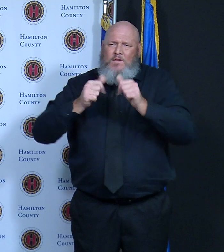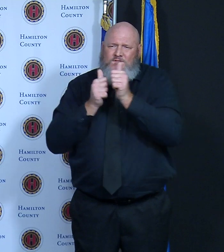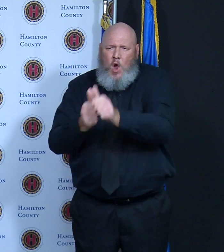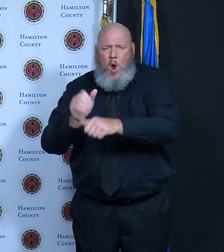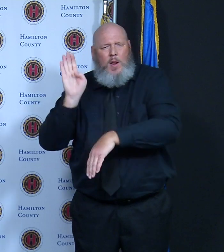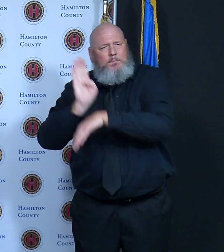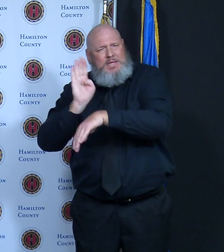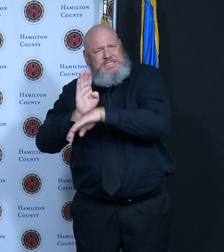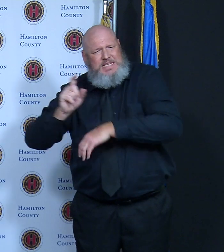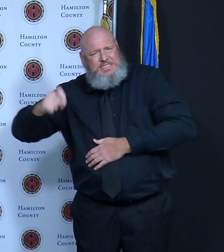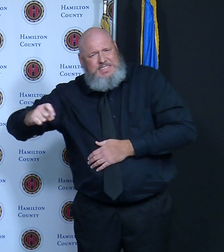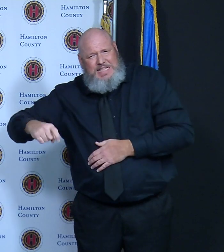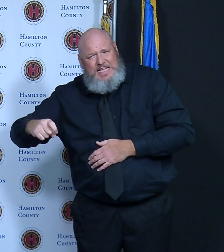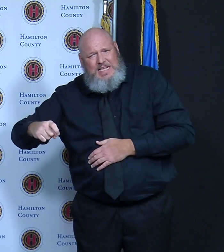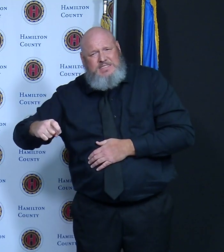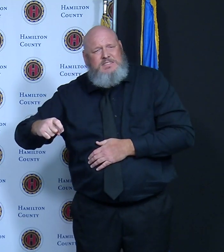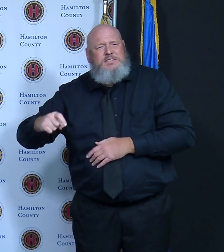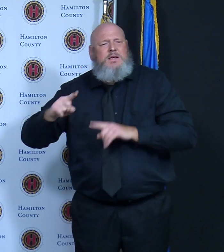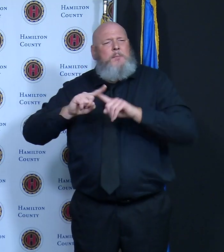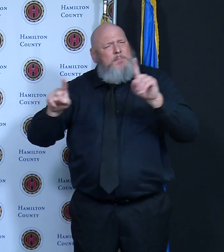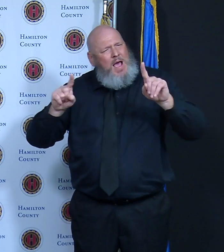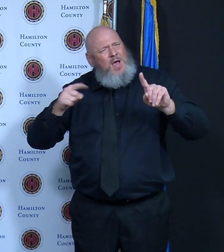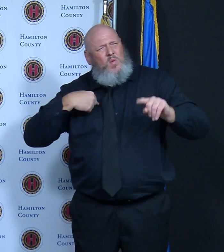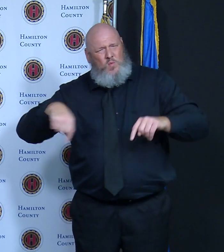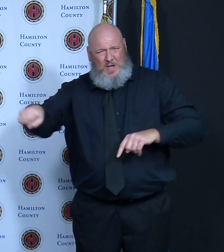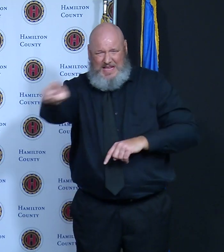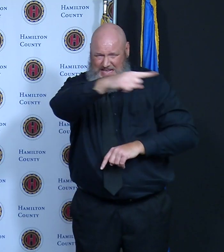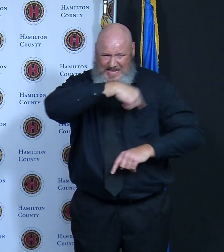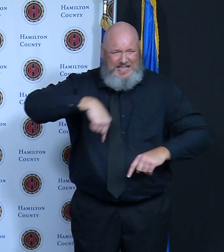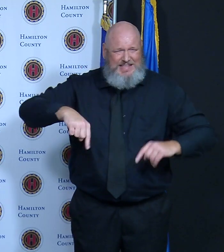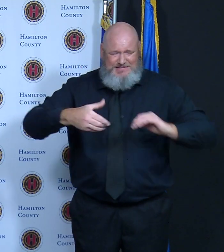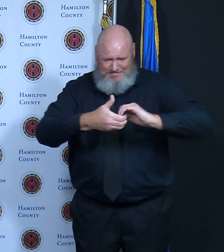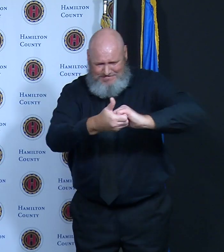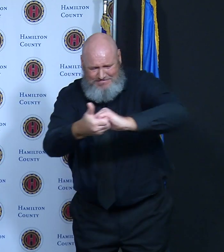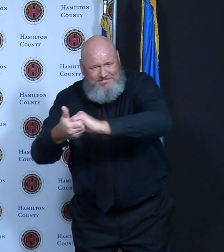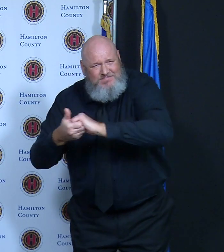so thank you for participating and being part of the partnership here again we're